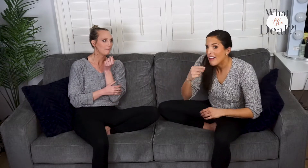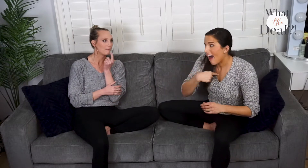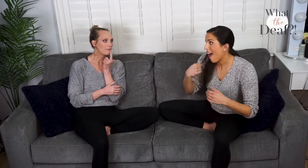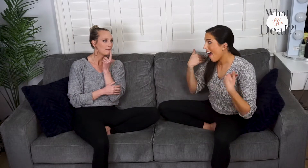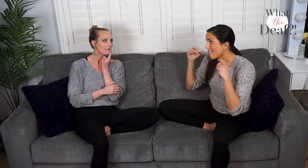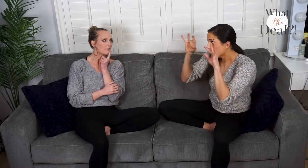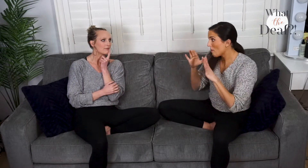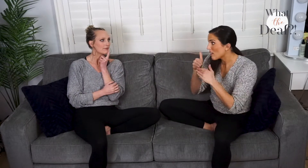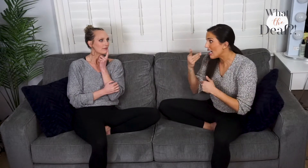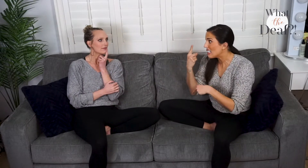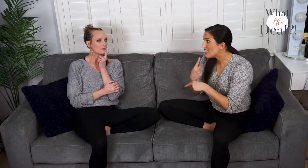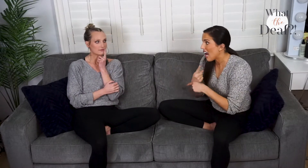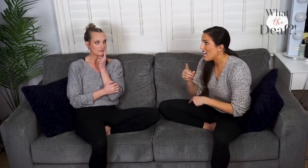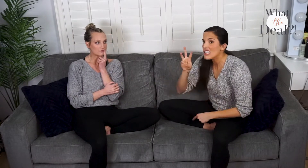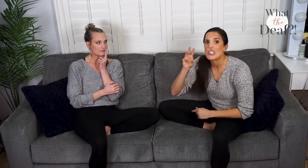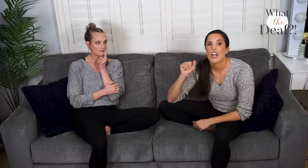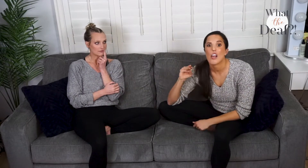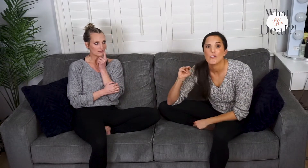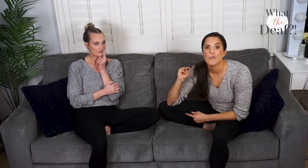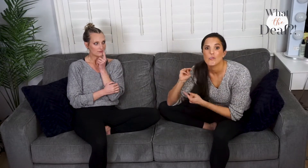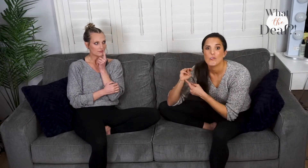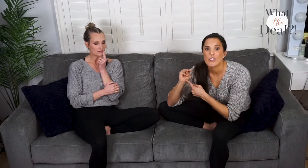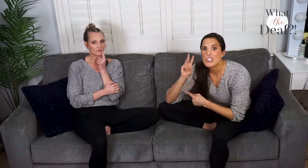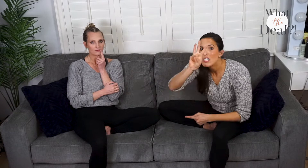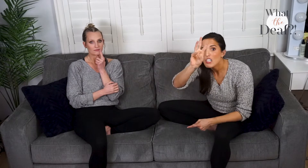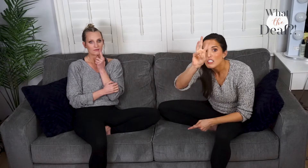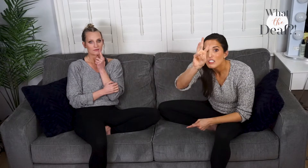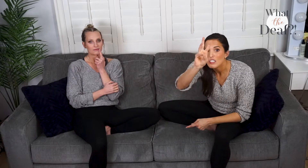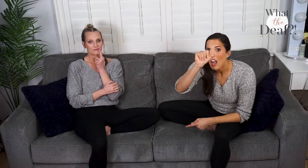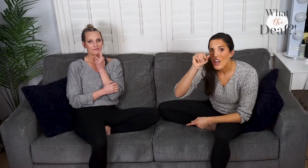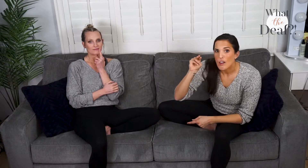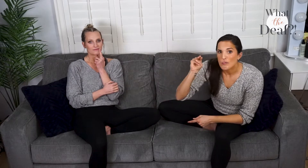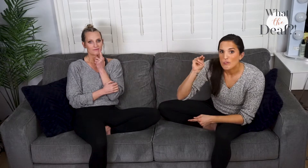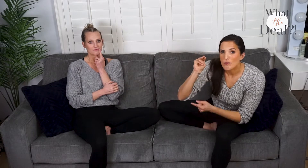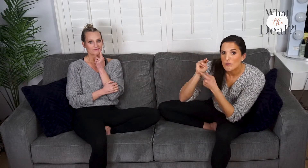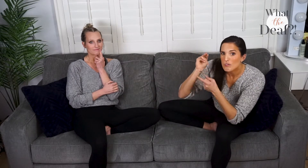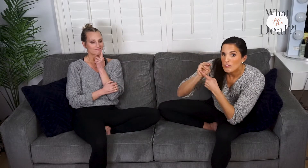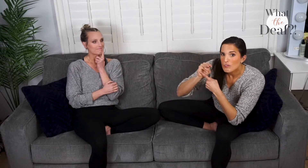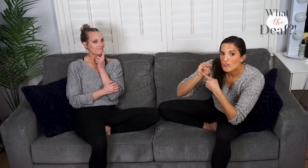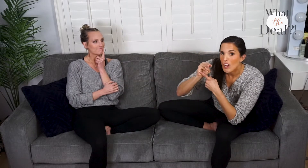I had a volleyball practice the next day at 6:00 AM. 6:00 AM.